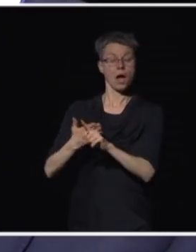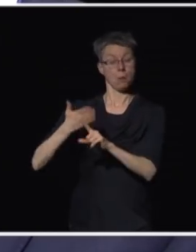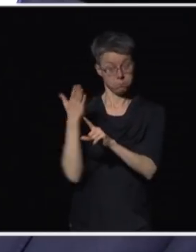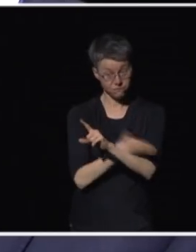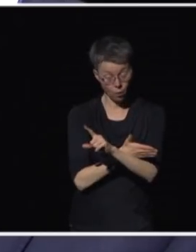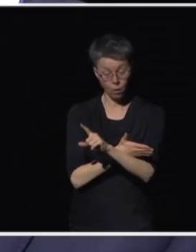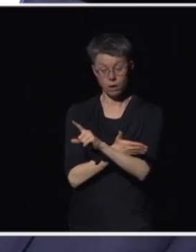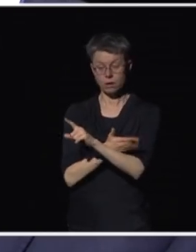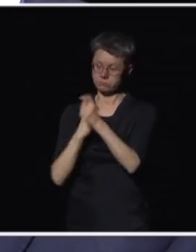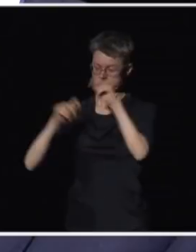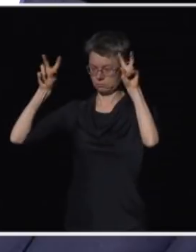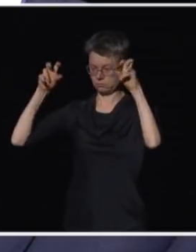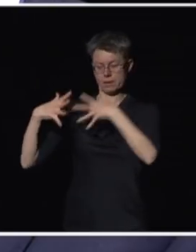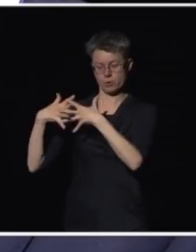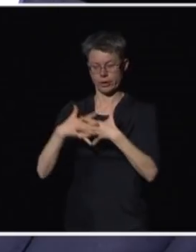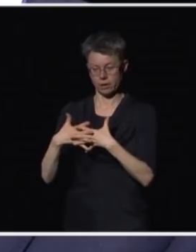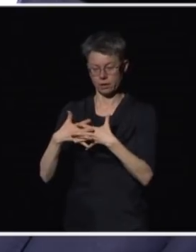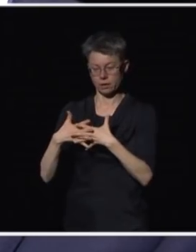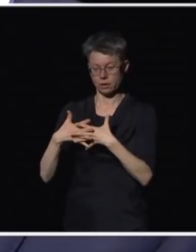African Americans began their existence